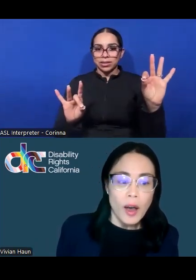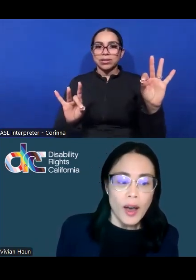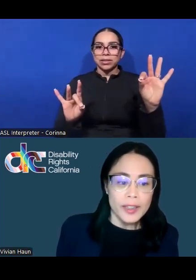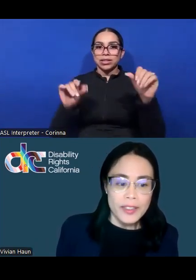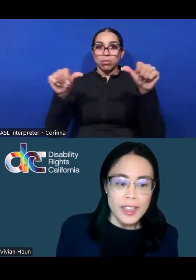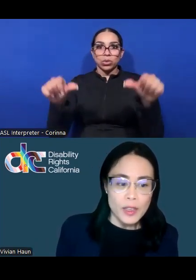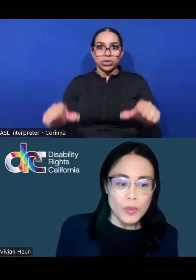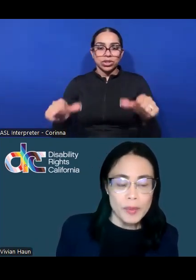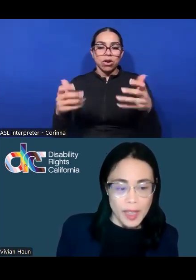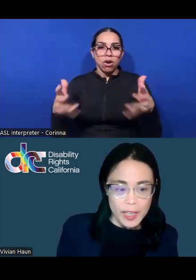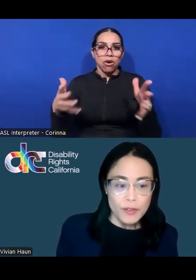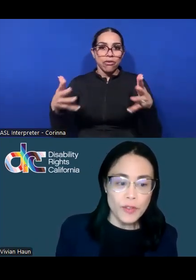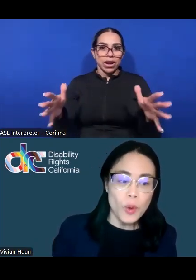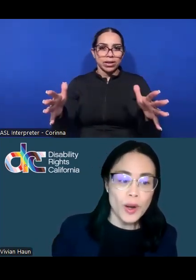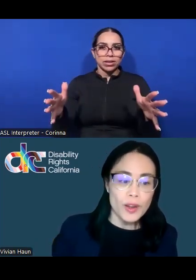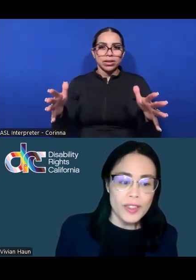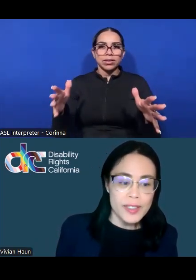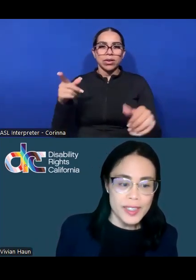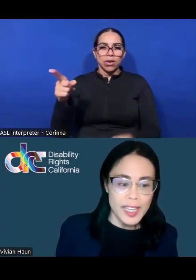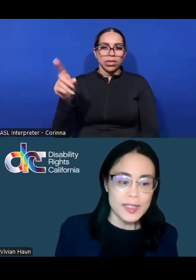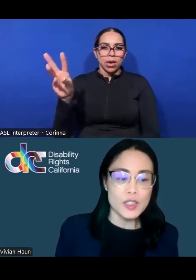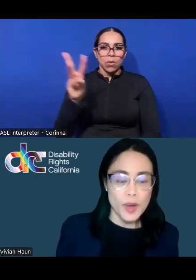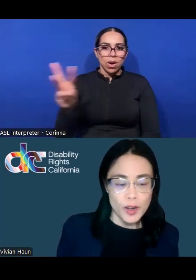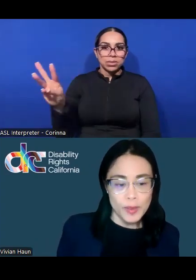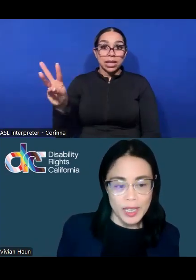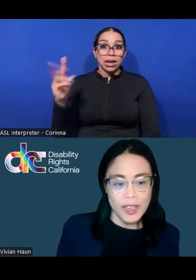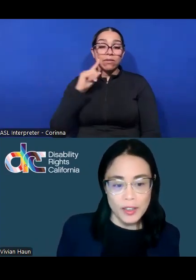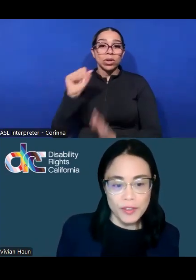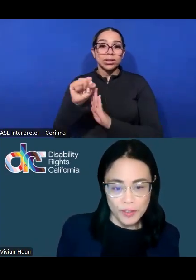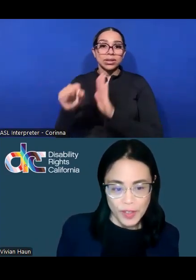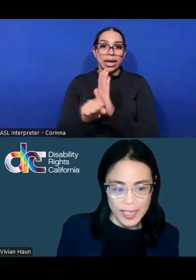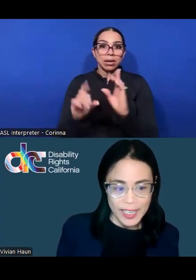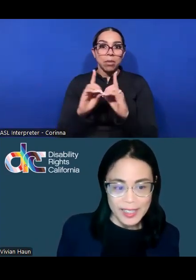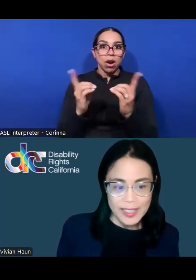on the website for the state Department of Finance.